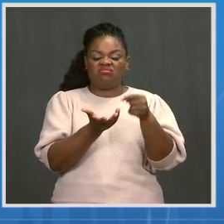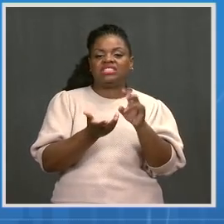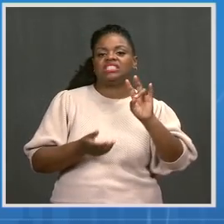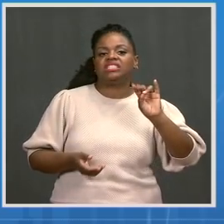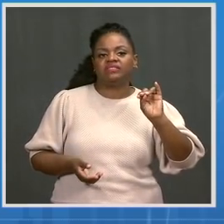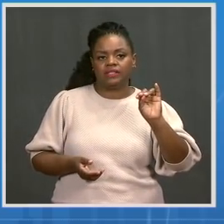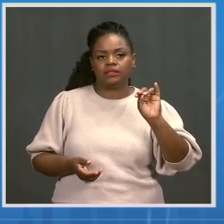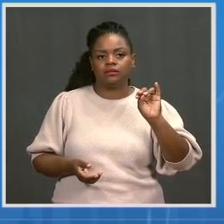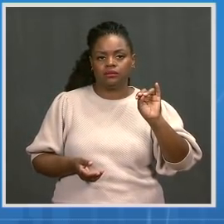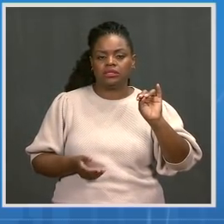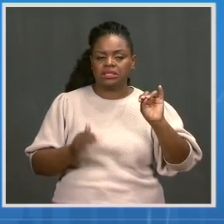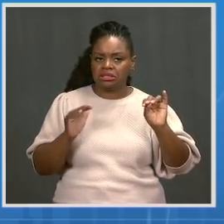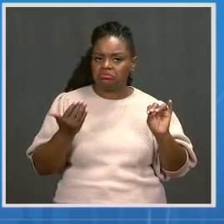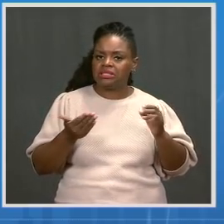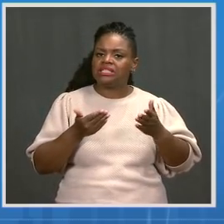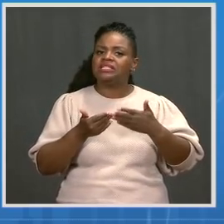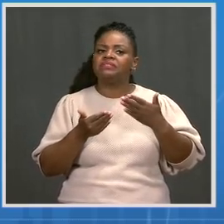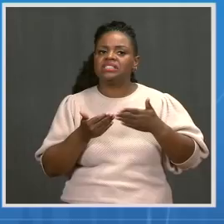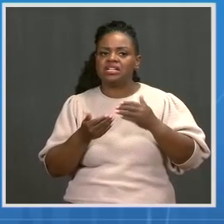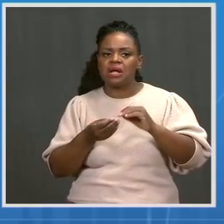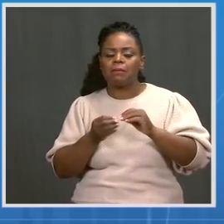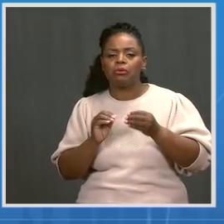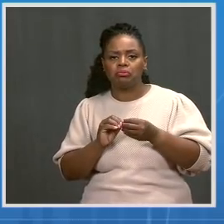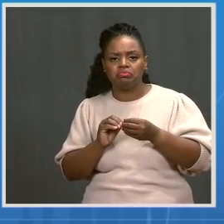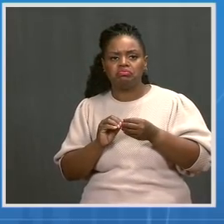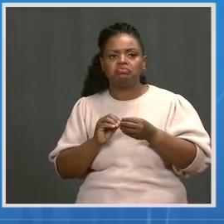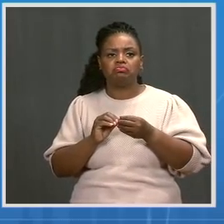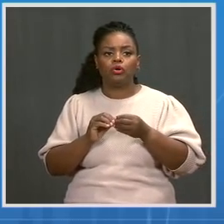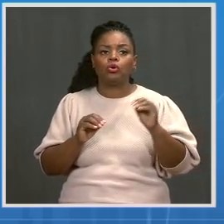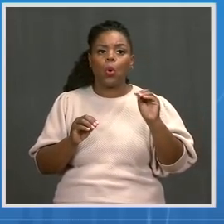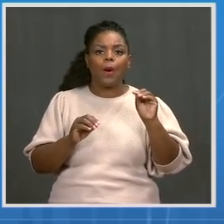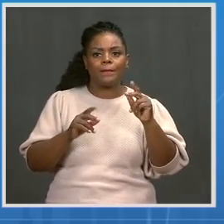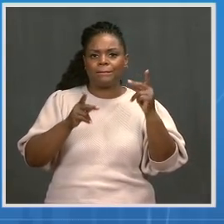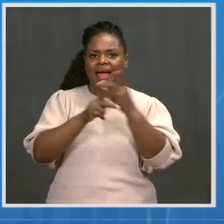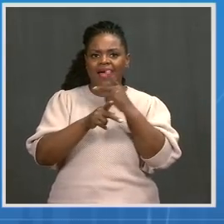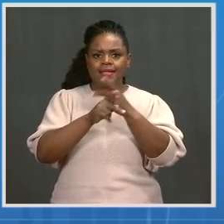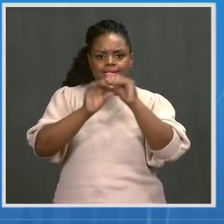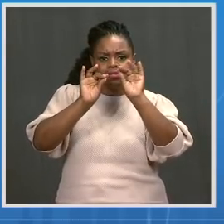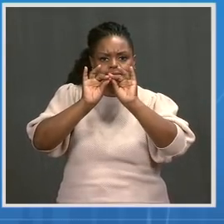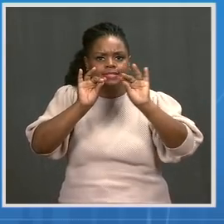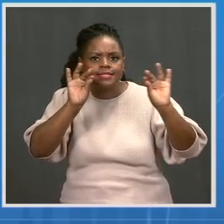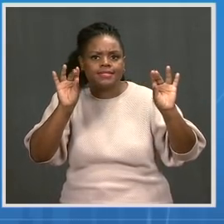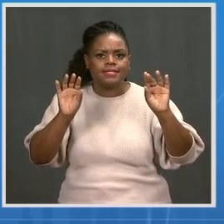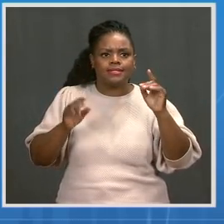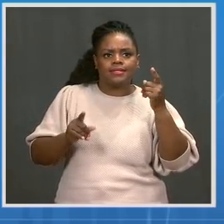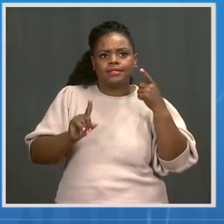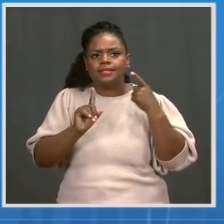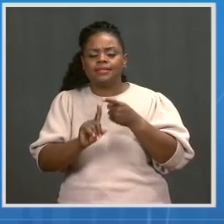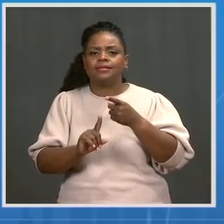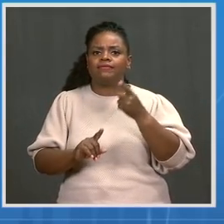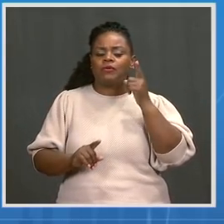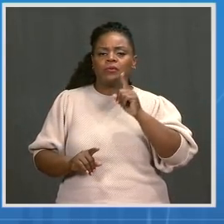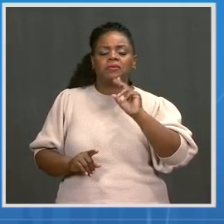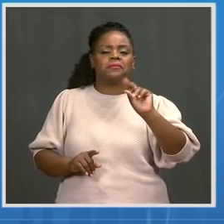I mean, there was no mathematical certainty to it, but I think most -- not "I think" -- I know that most of us agreed